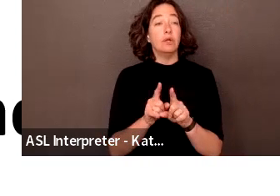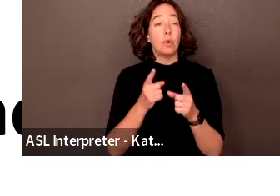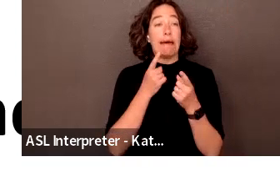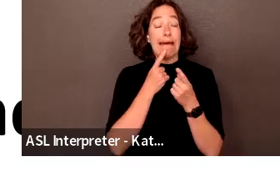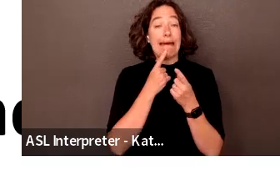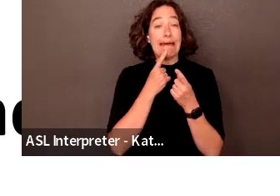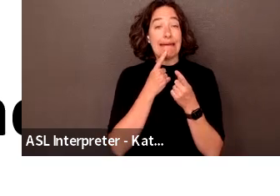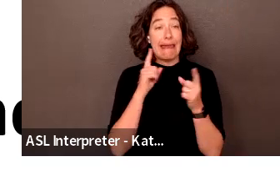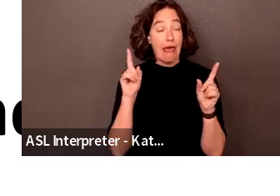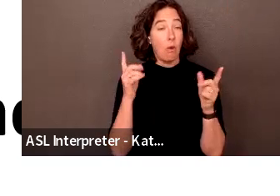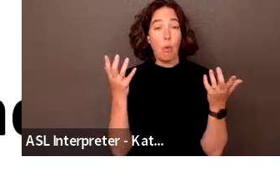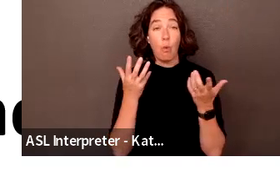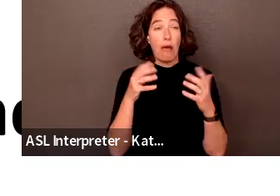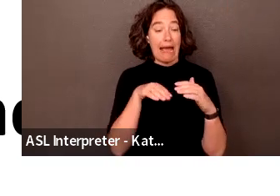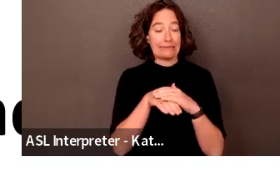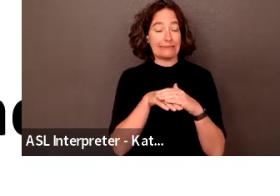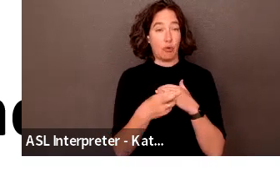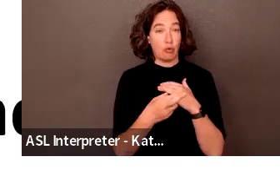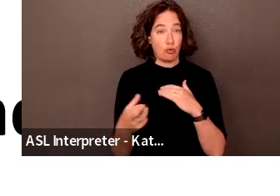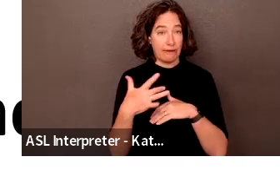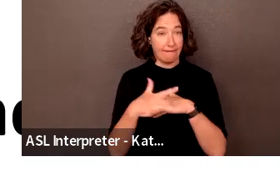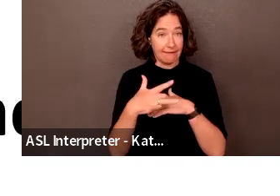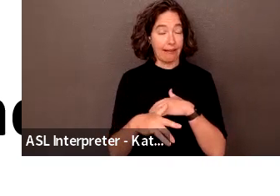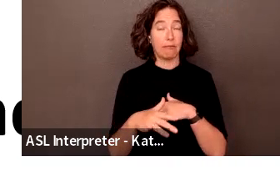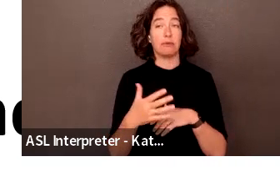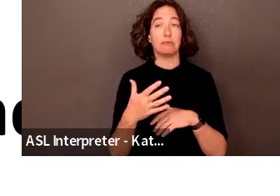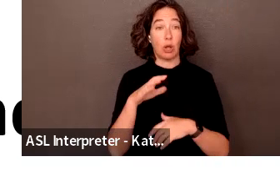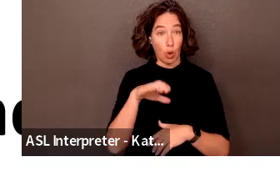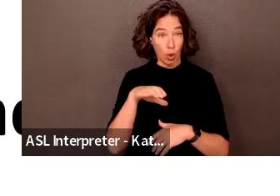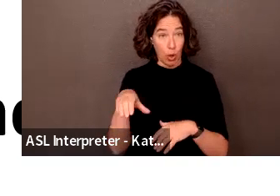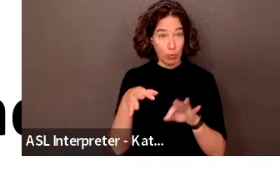the left of you. And if you -- if you'll raise your